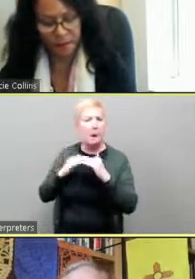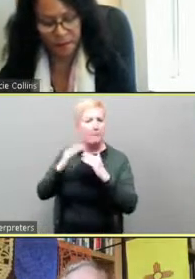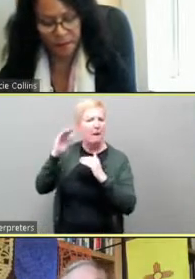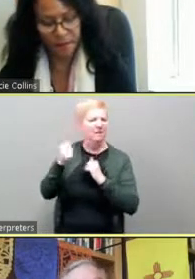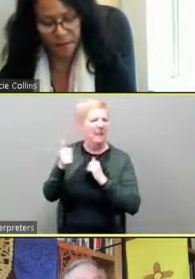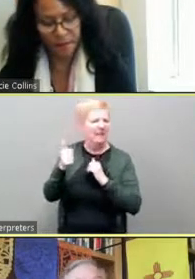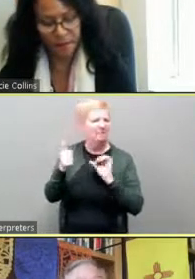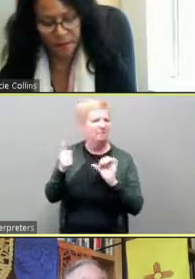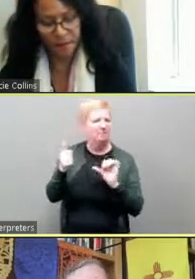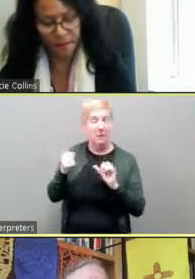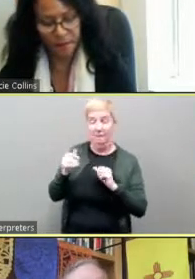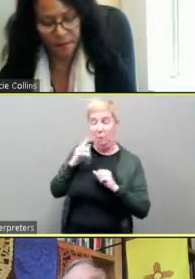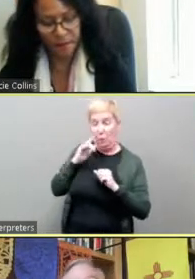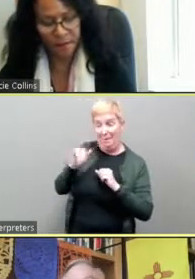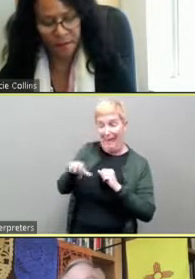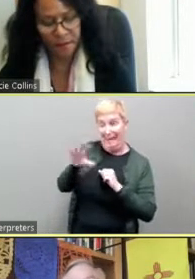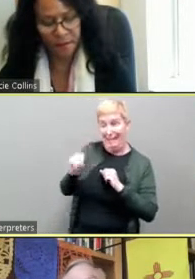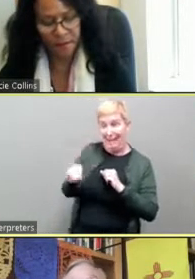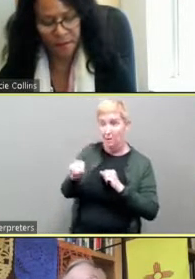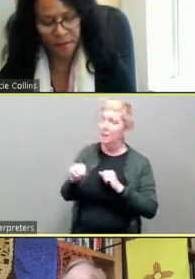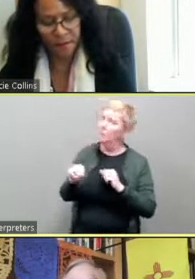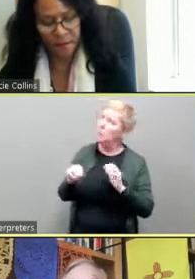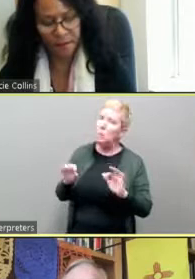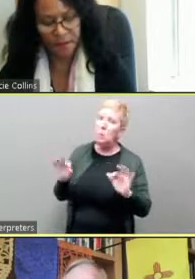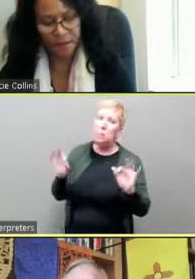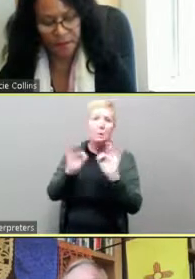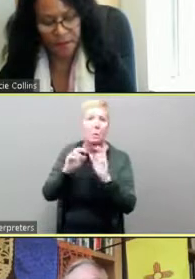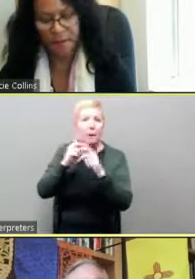counties. You need to be very careful where those may ask if you're not